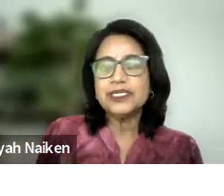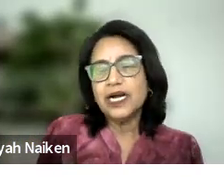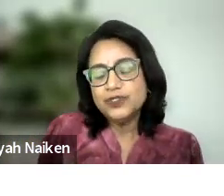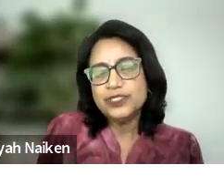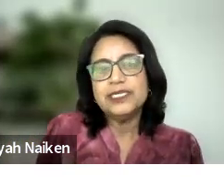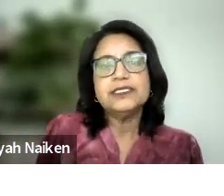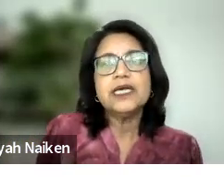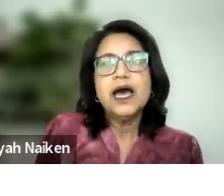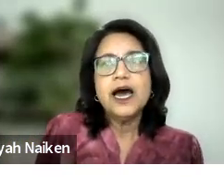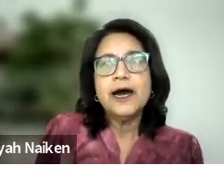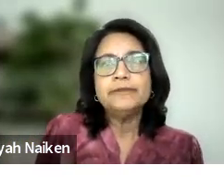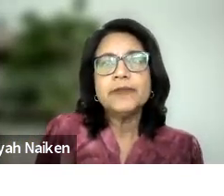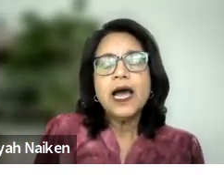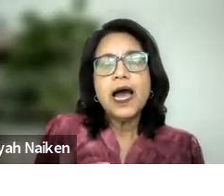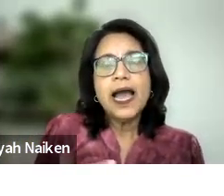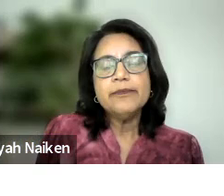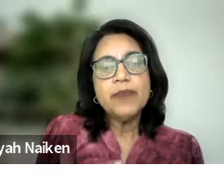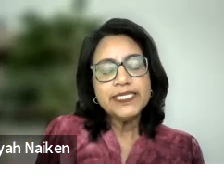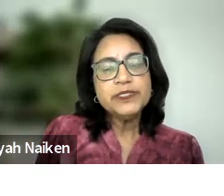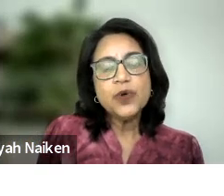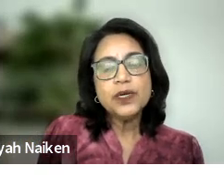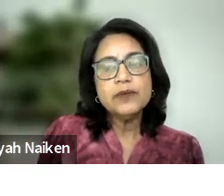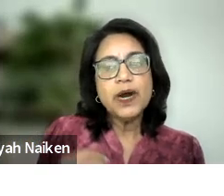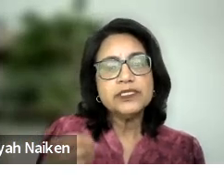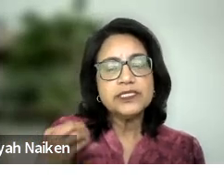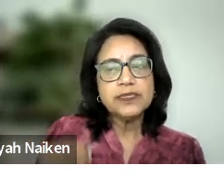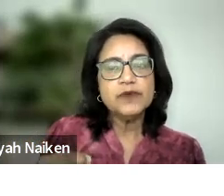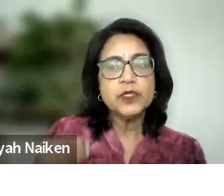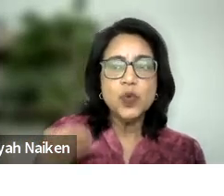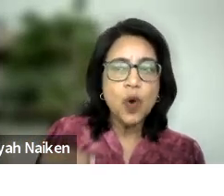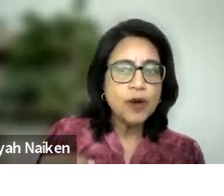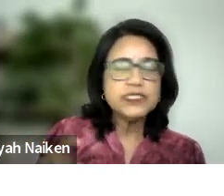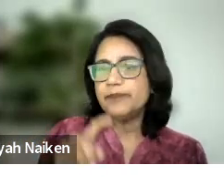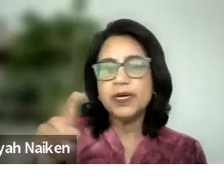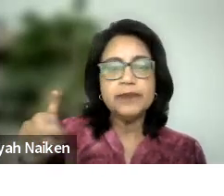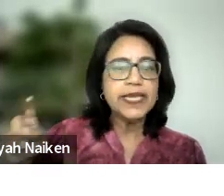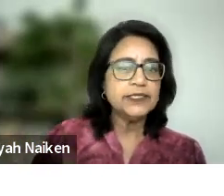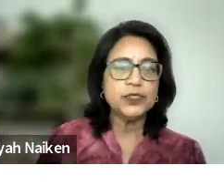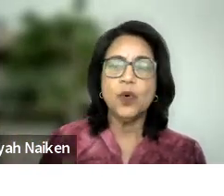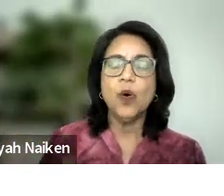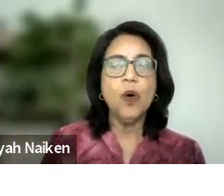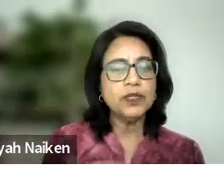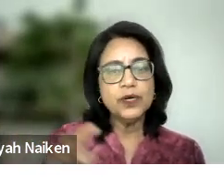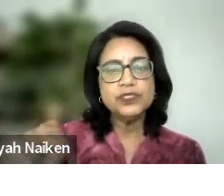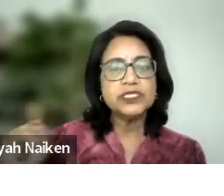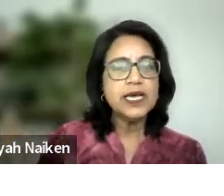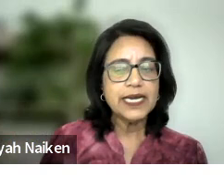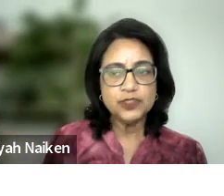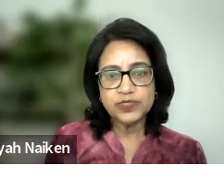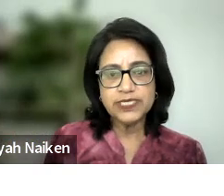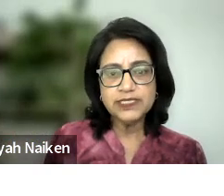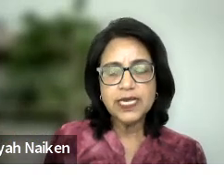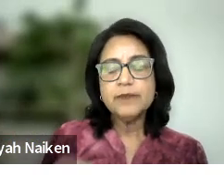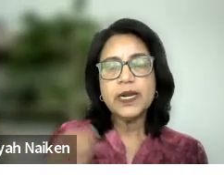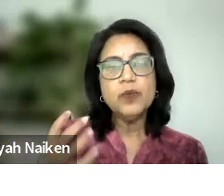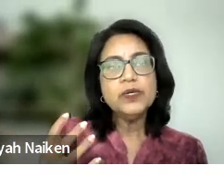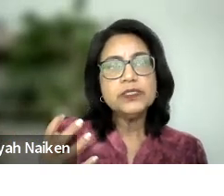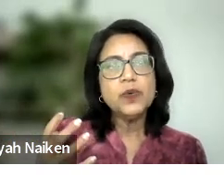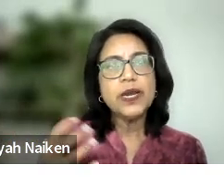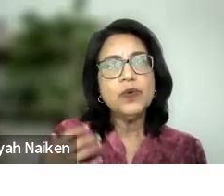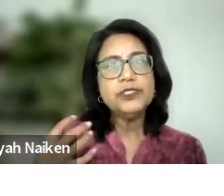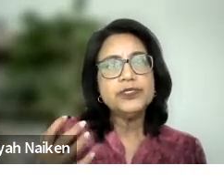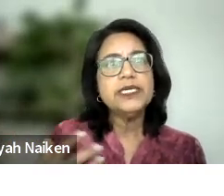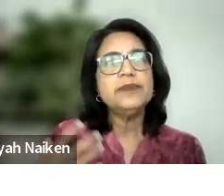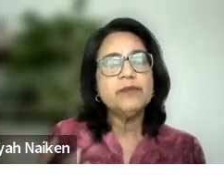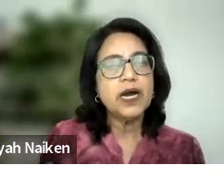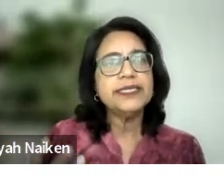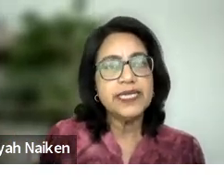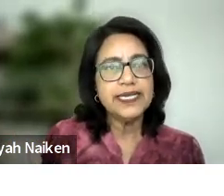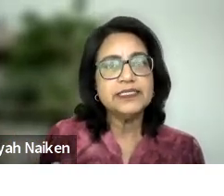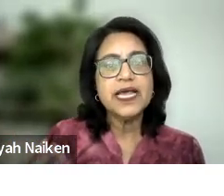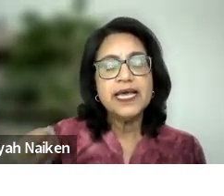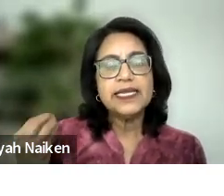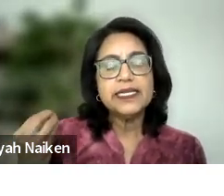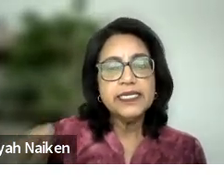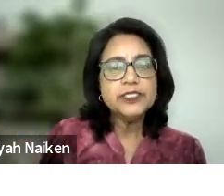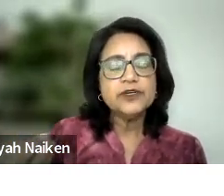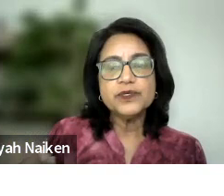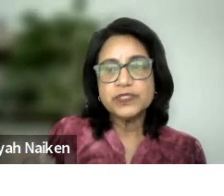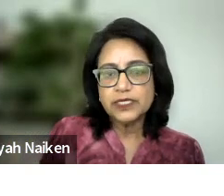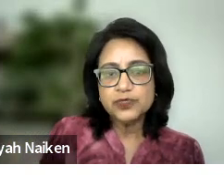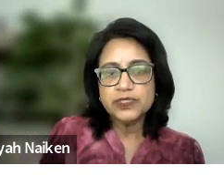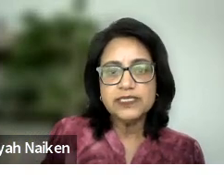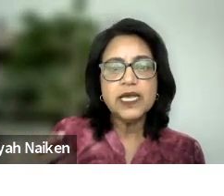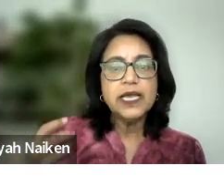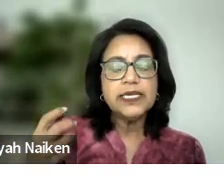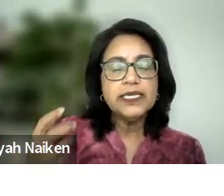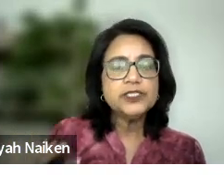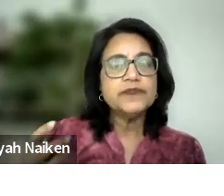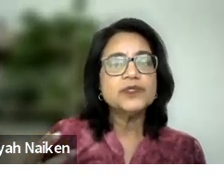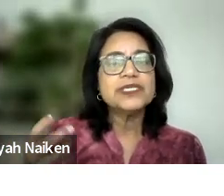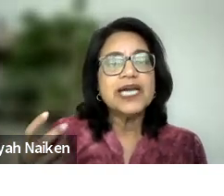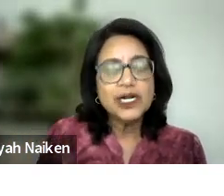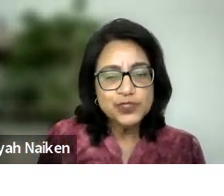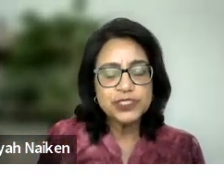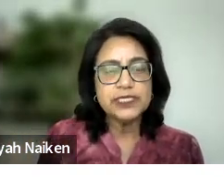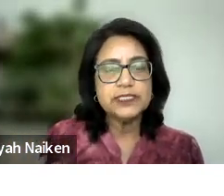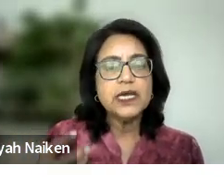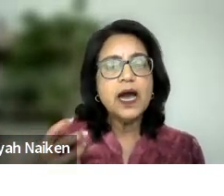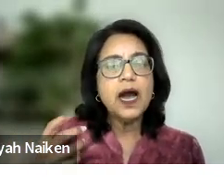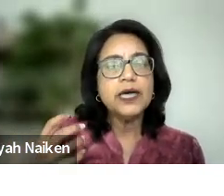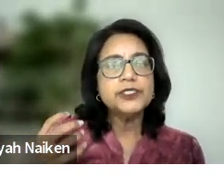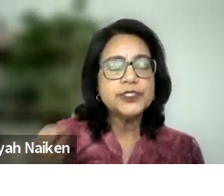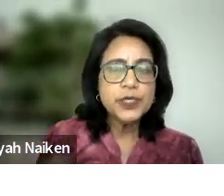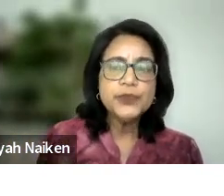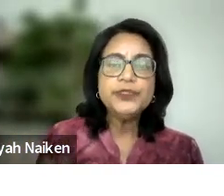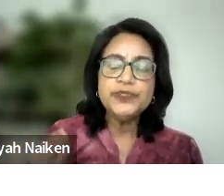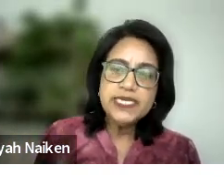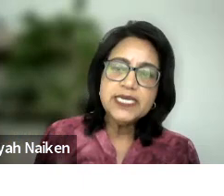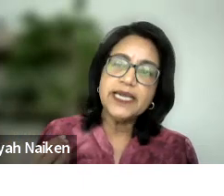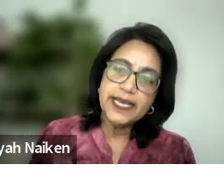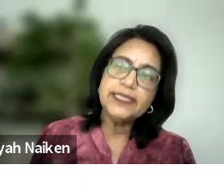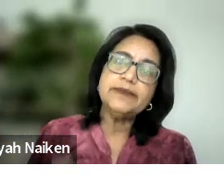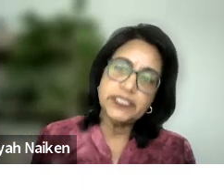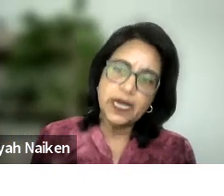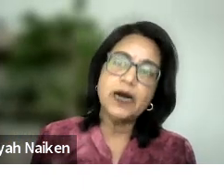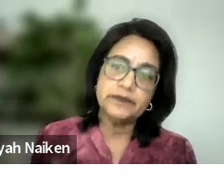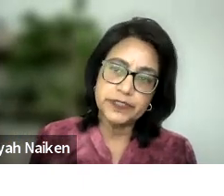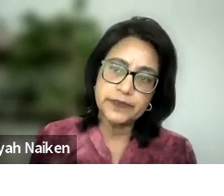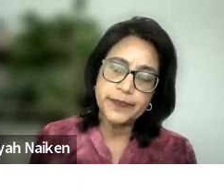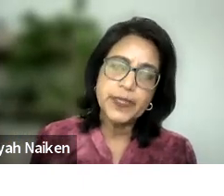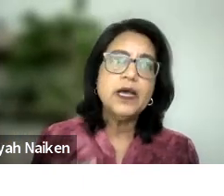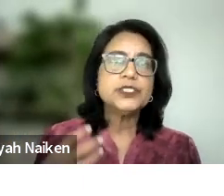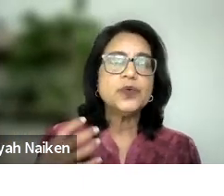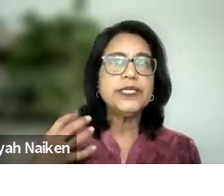But if you look at that, that within itself includes multiple countries.